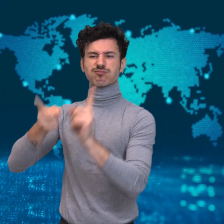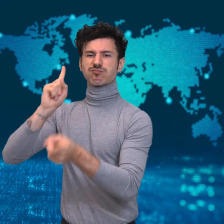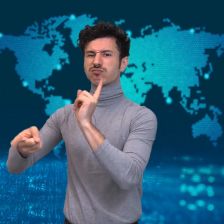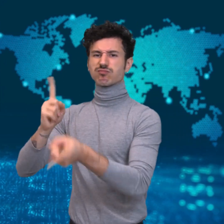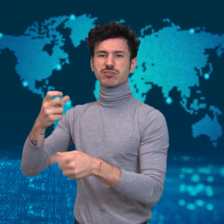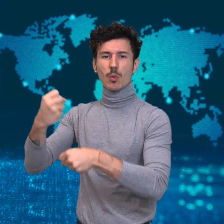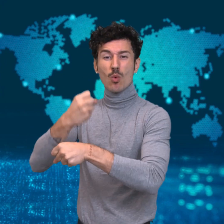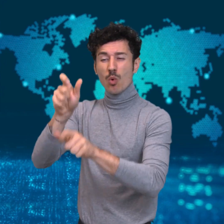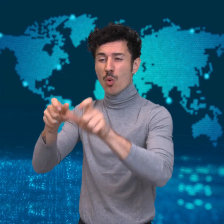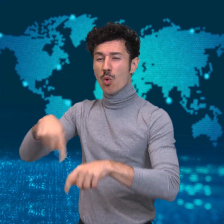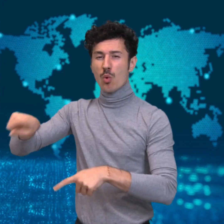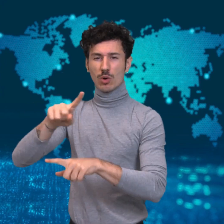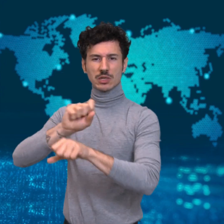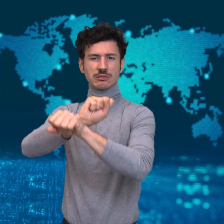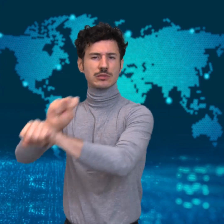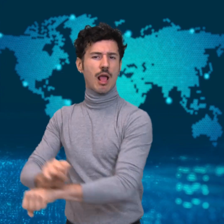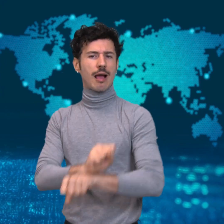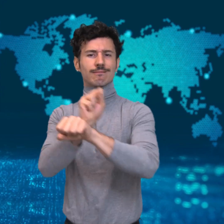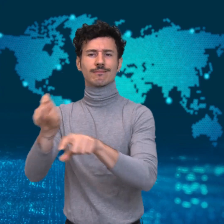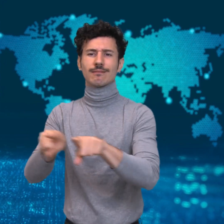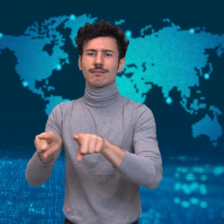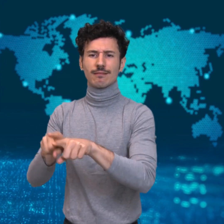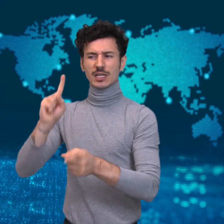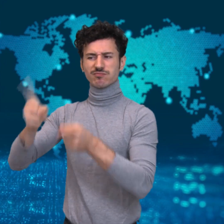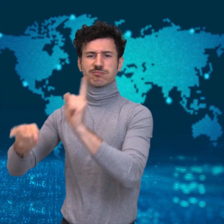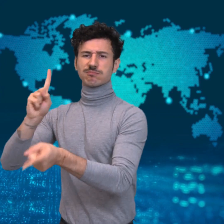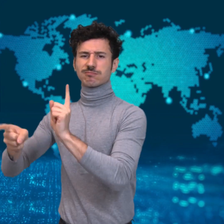but his words were not published.